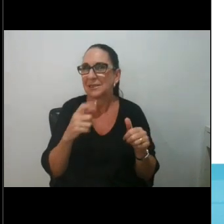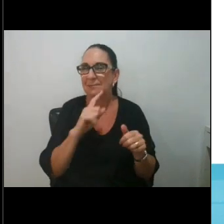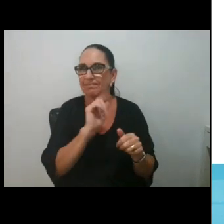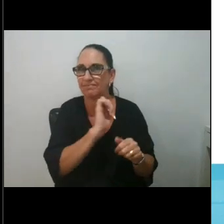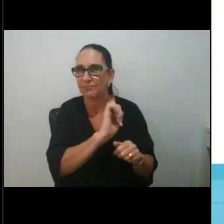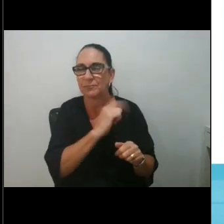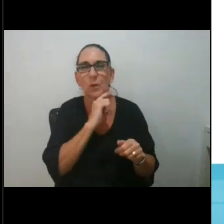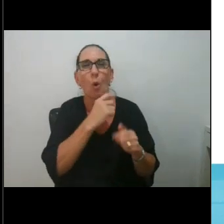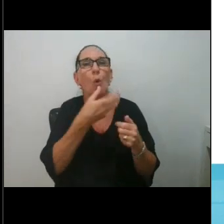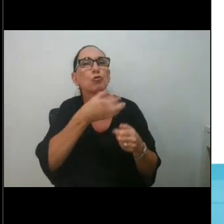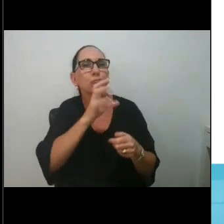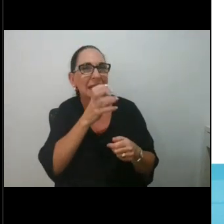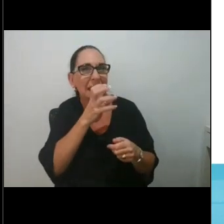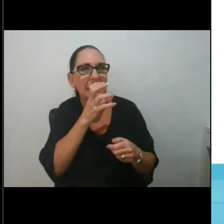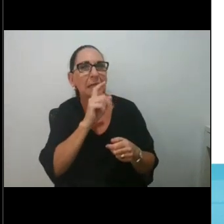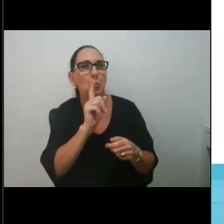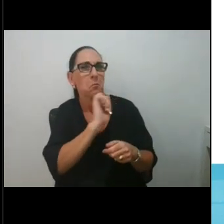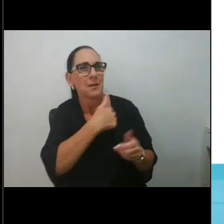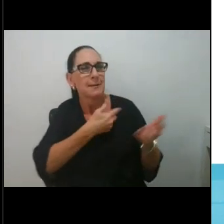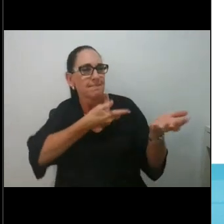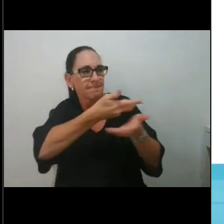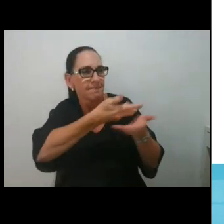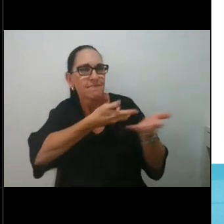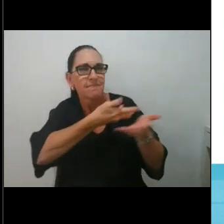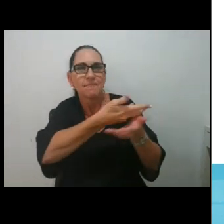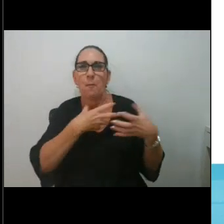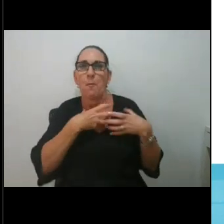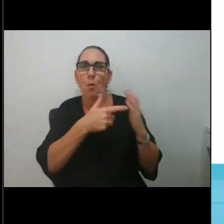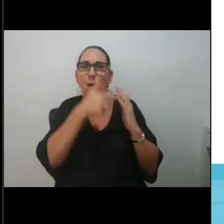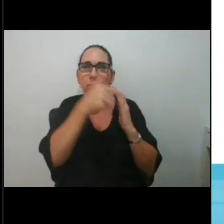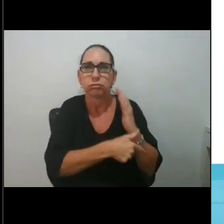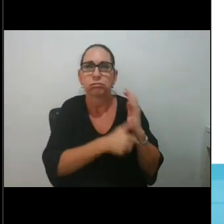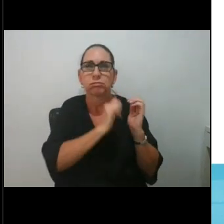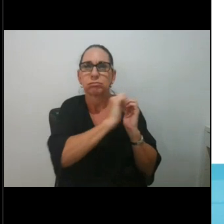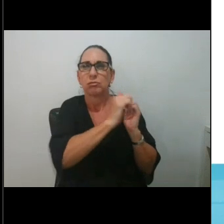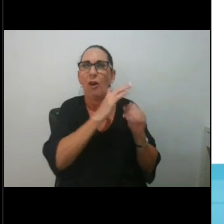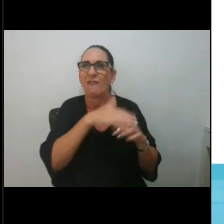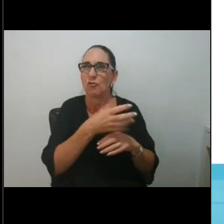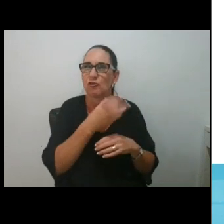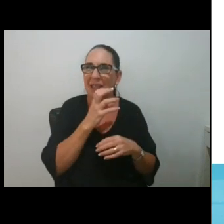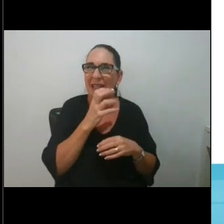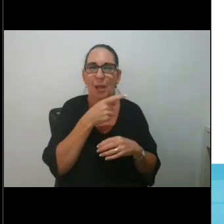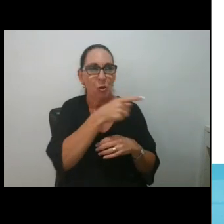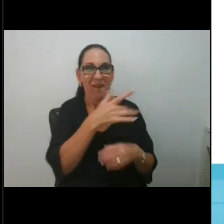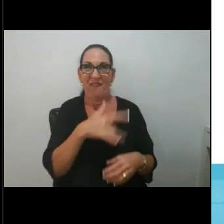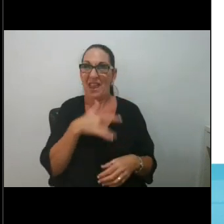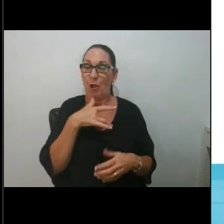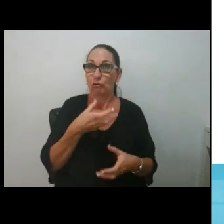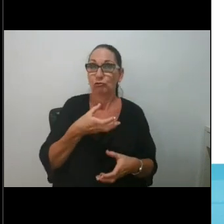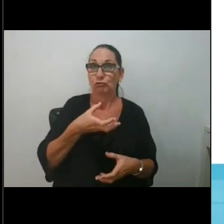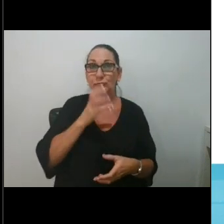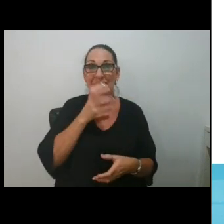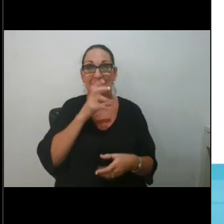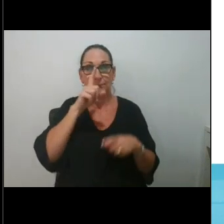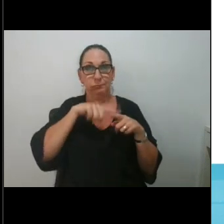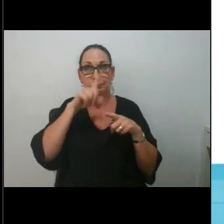with him and um going through um what he gets out of drinking and how he can drink safely um and we